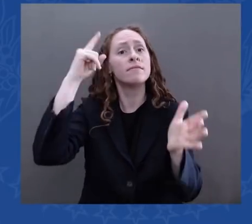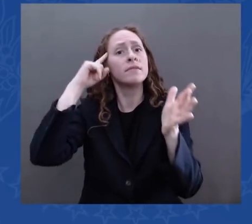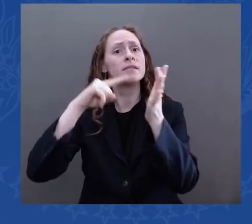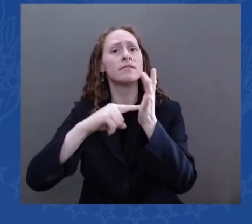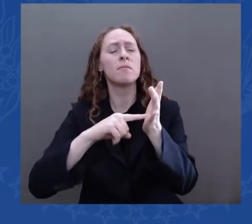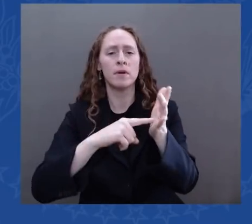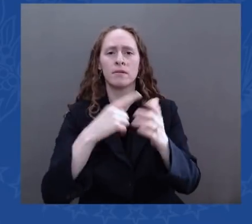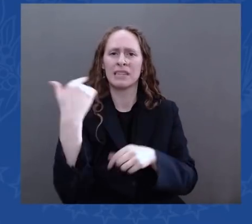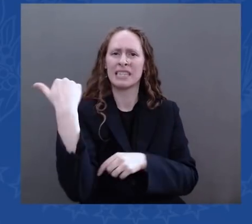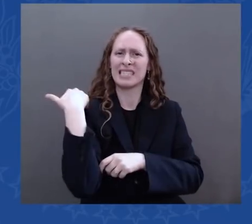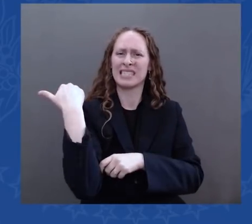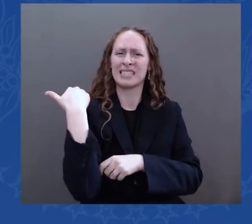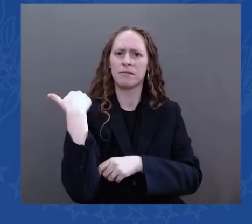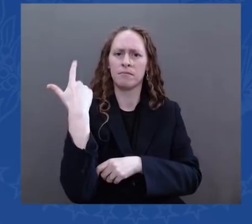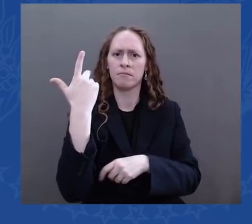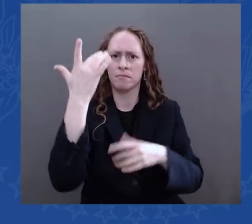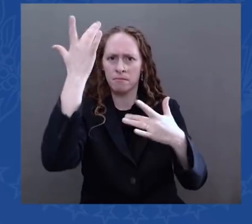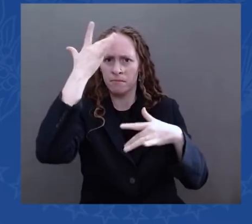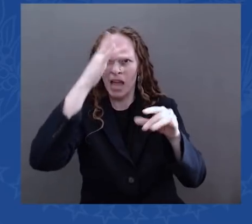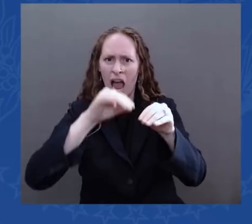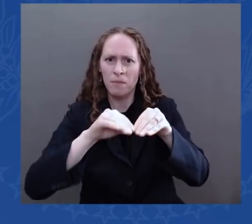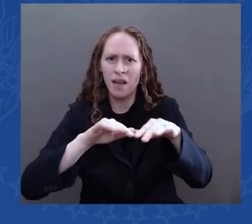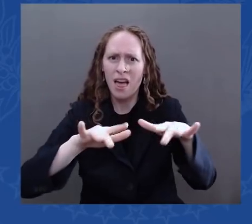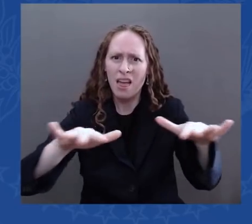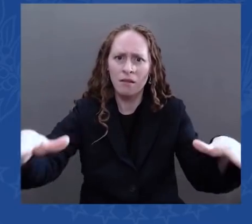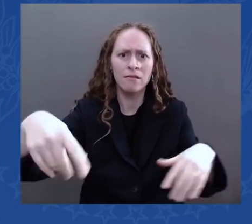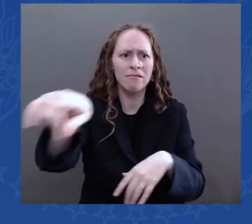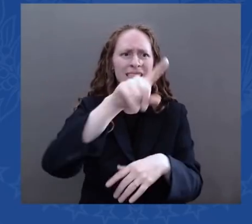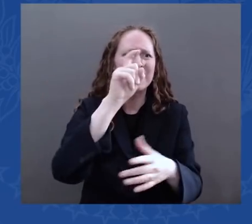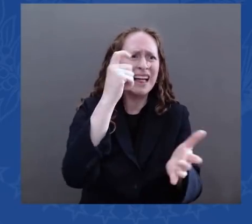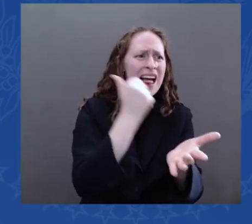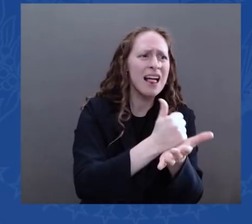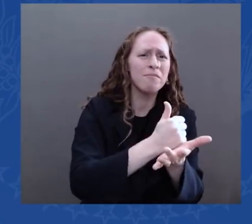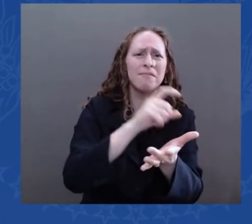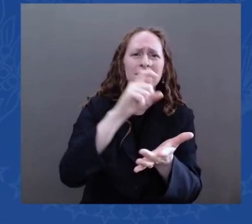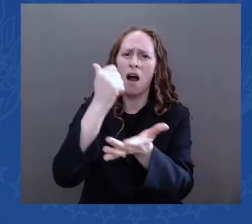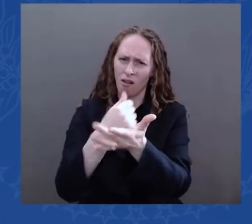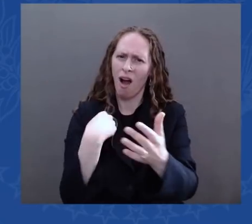But because of the progress we've made dealing with these emergencies,